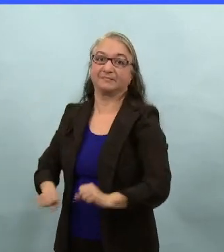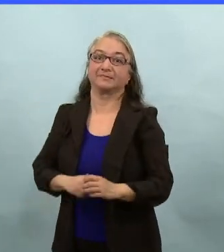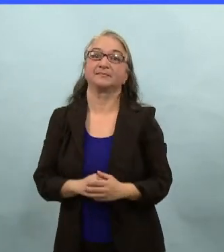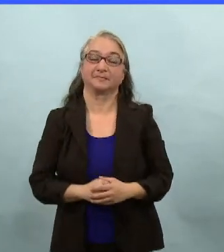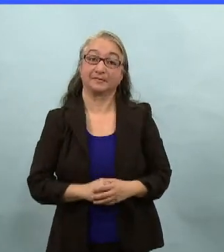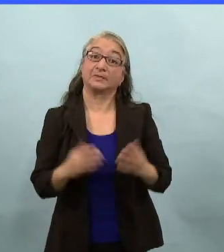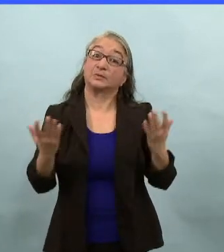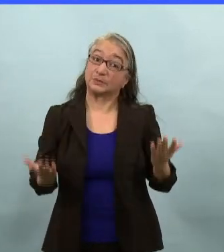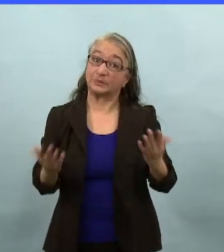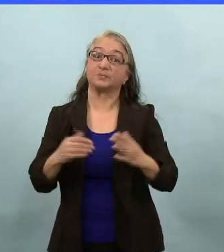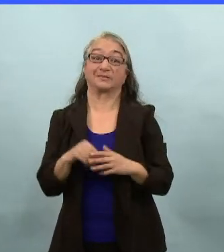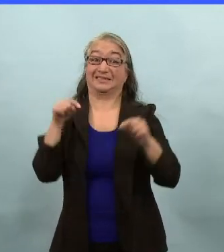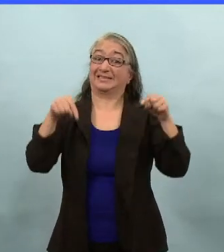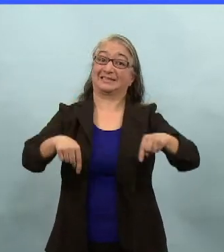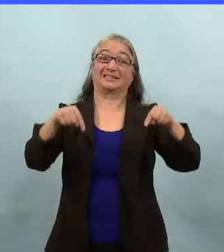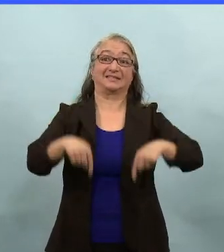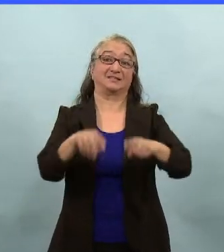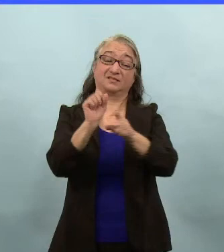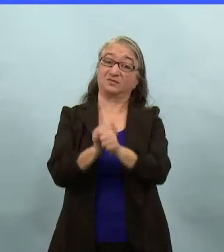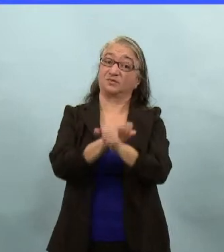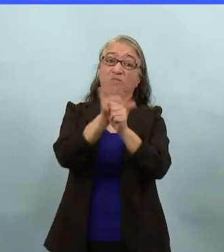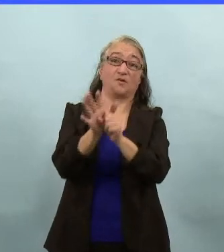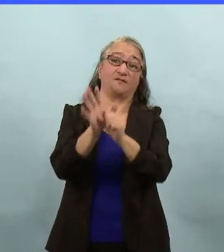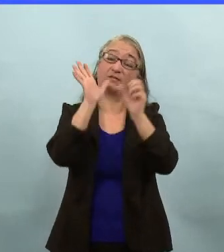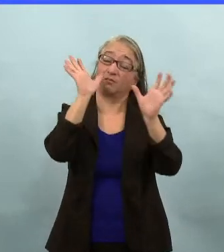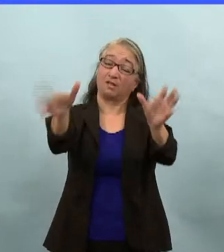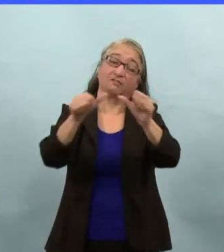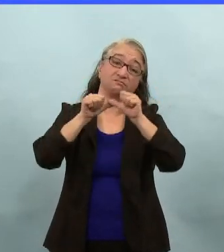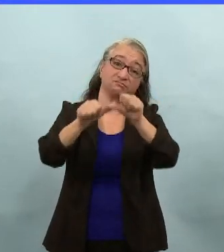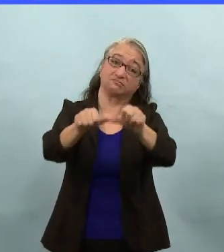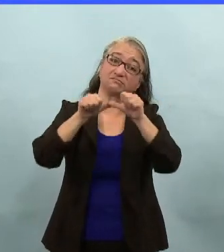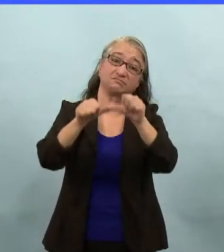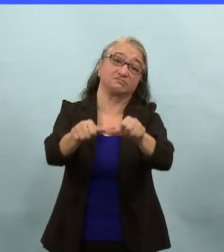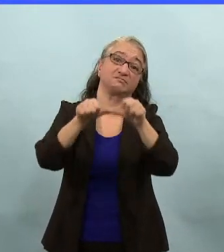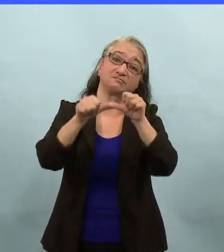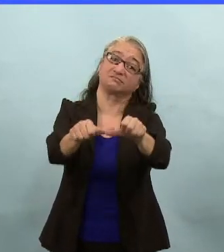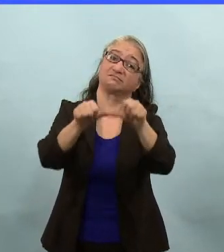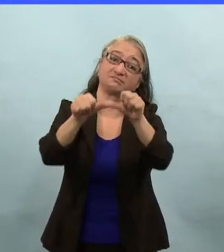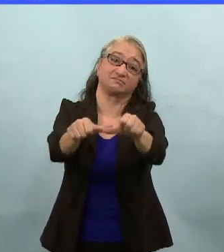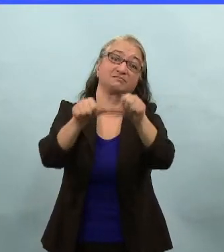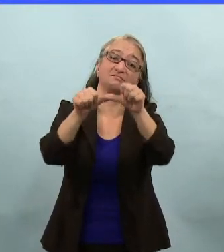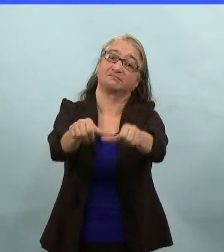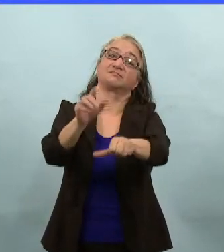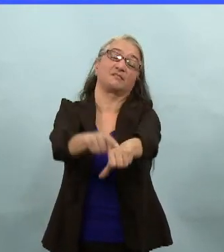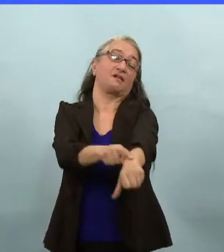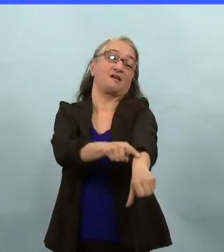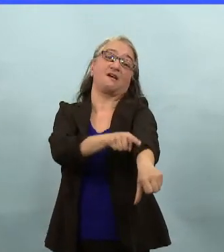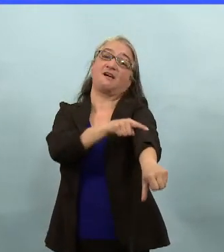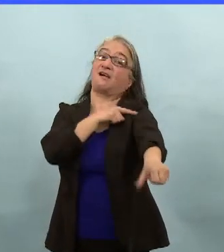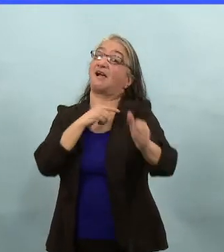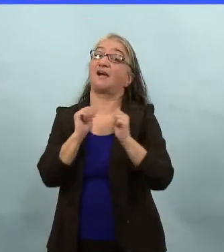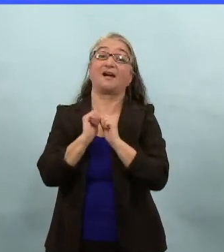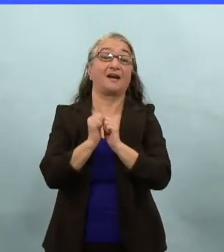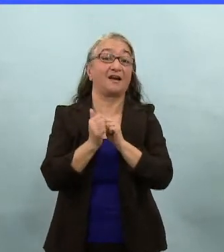be here for a very long time and so how do we live with it how do we ensure our health care